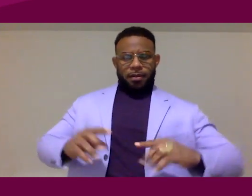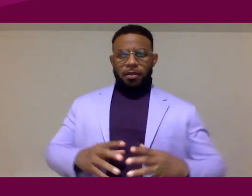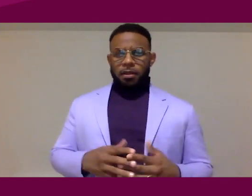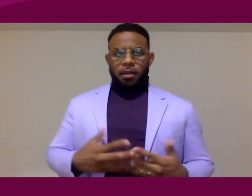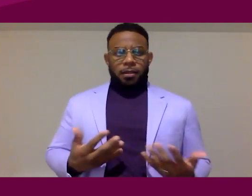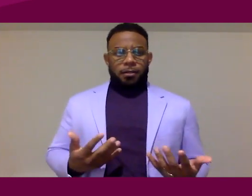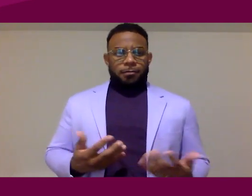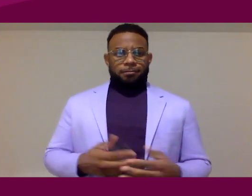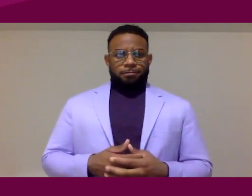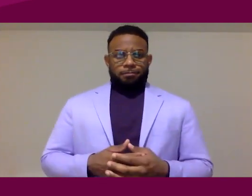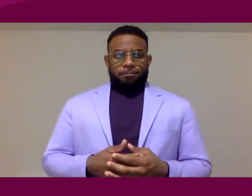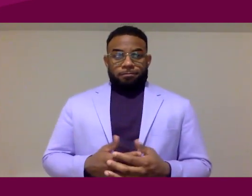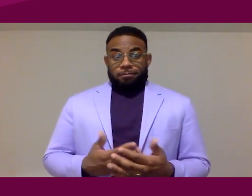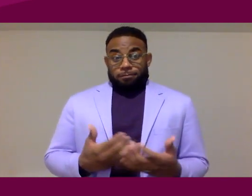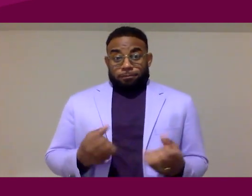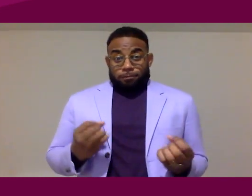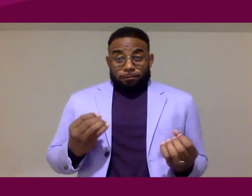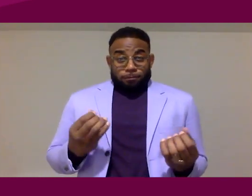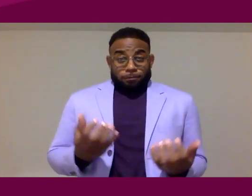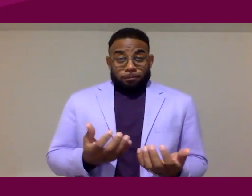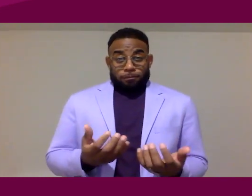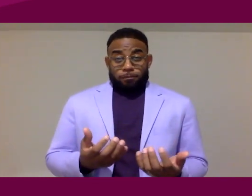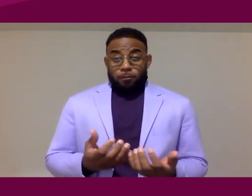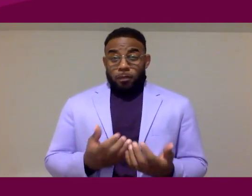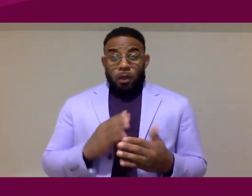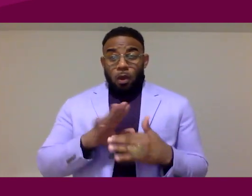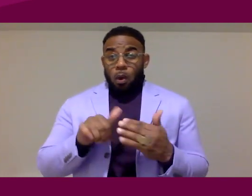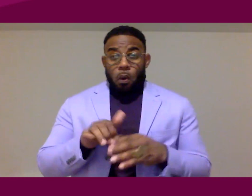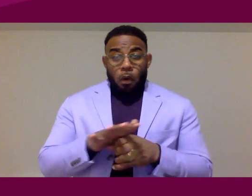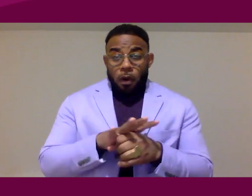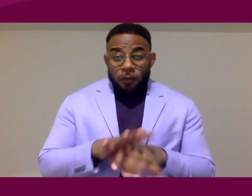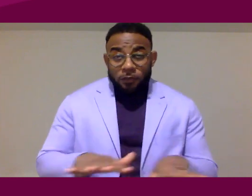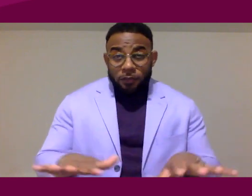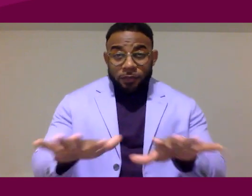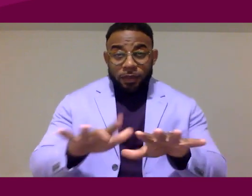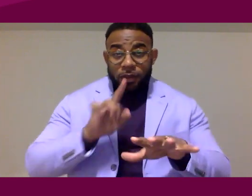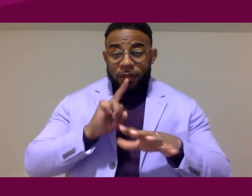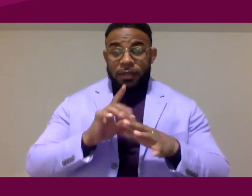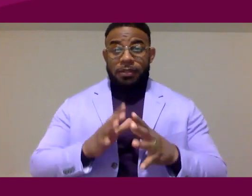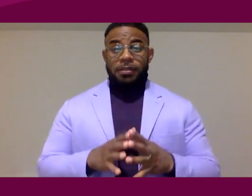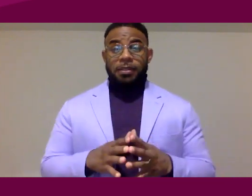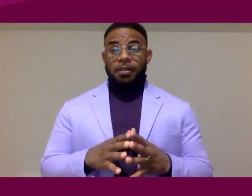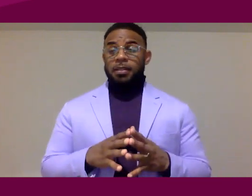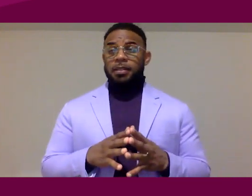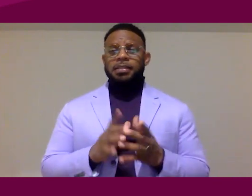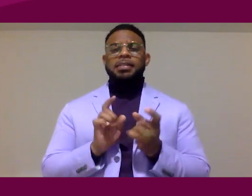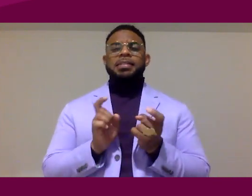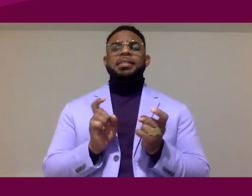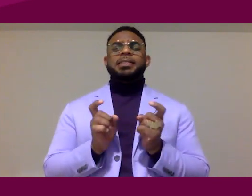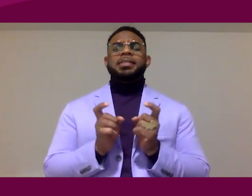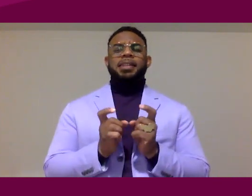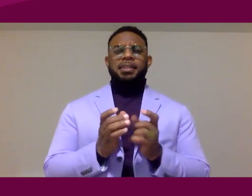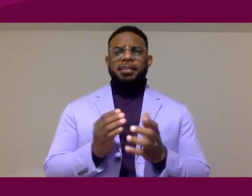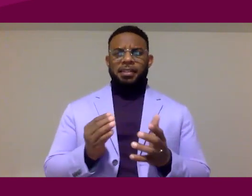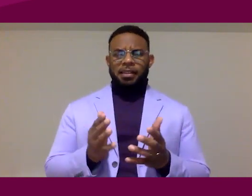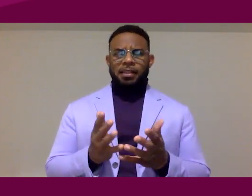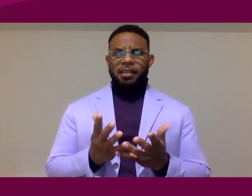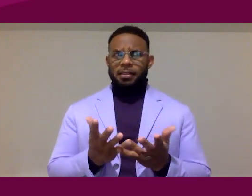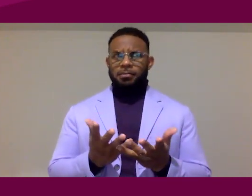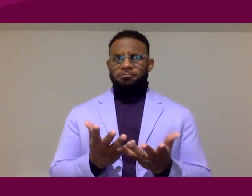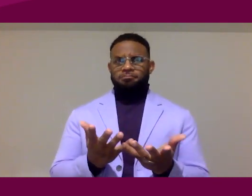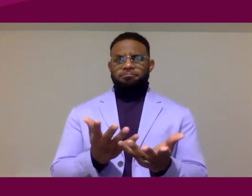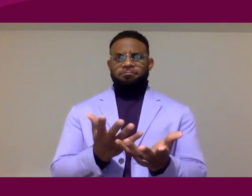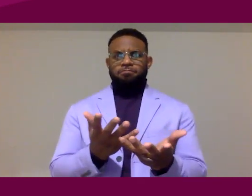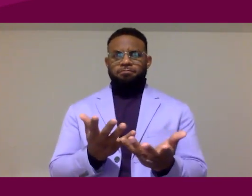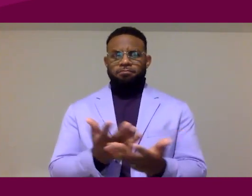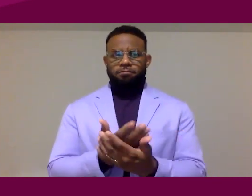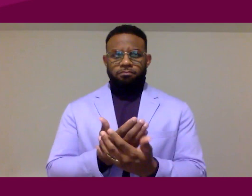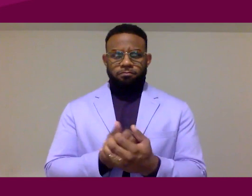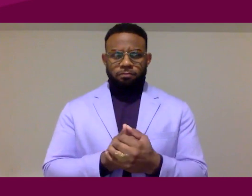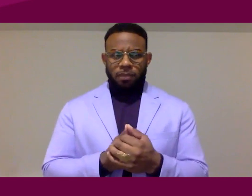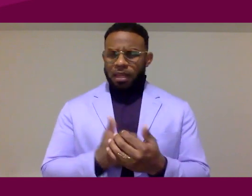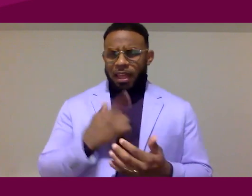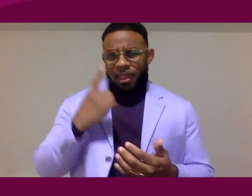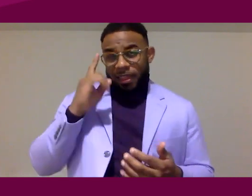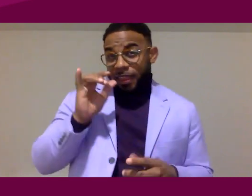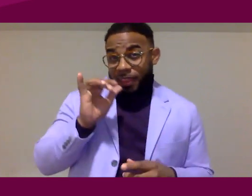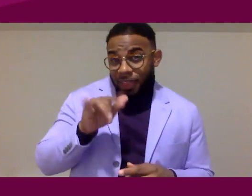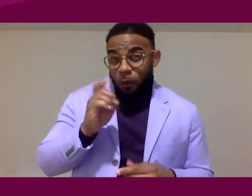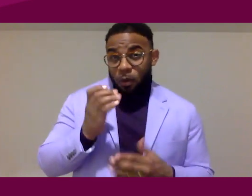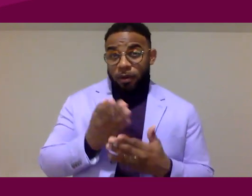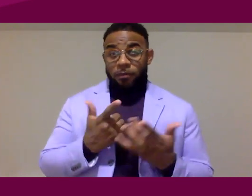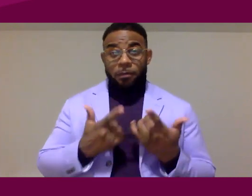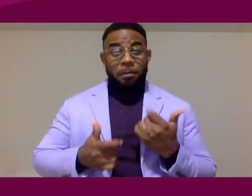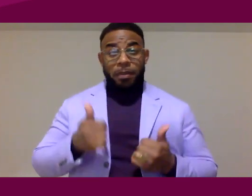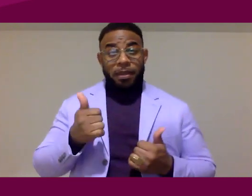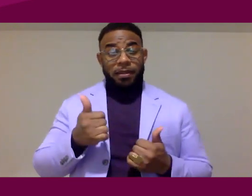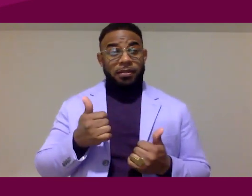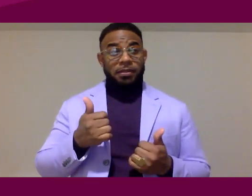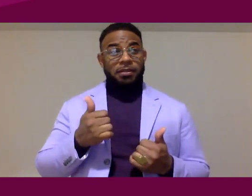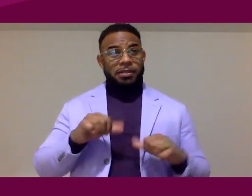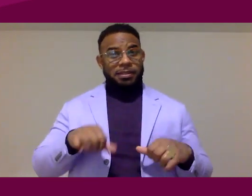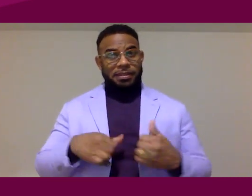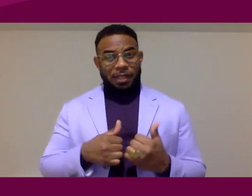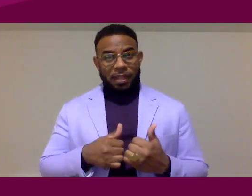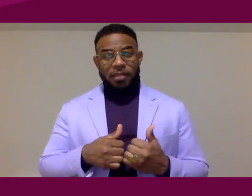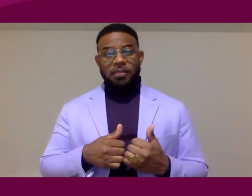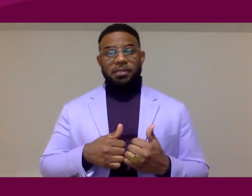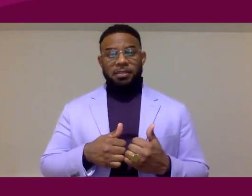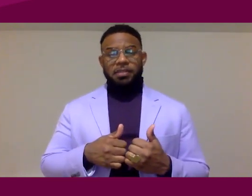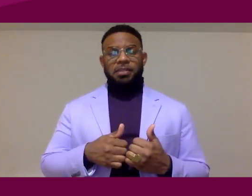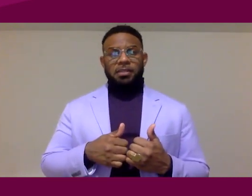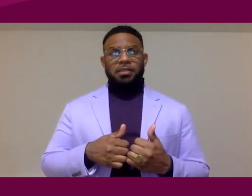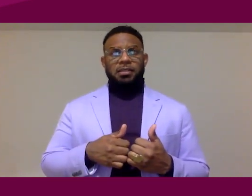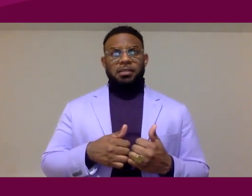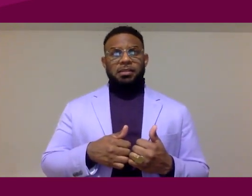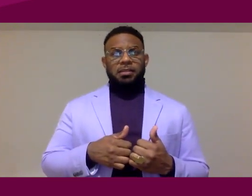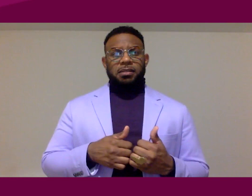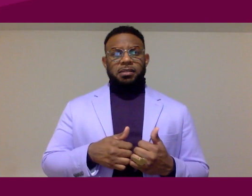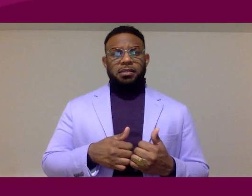And so the whole field is changing and I think that's one of the biggest challenges for the